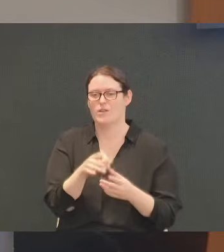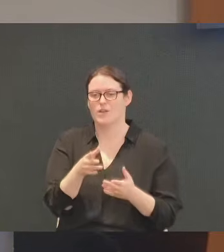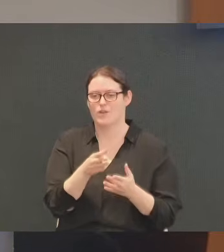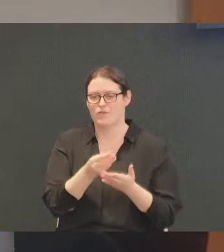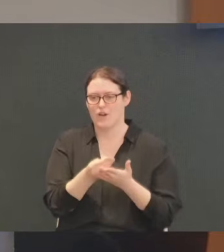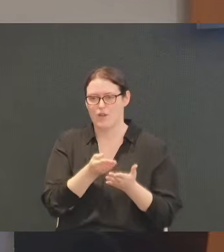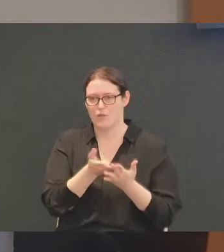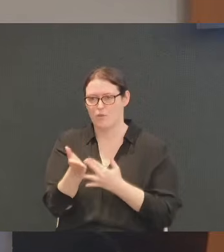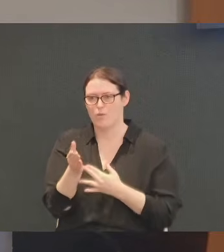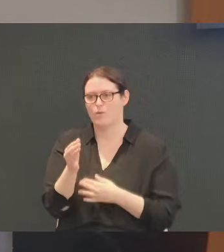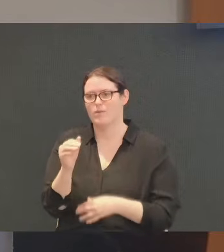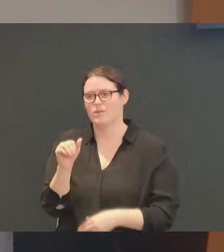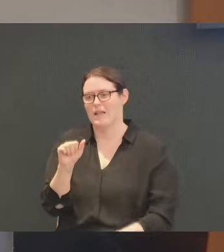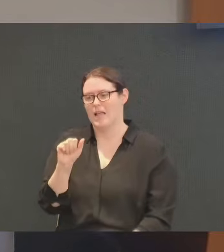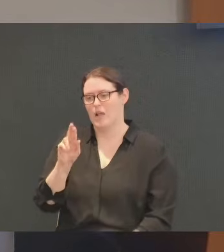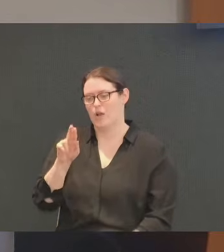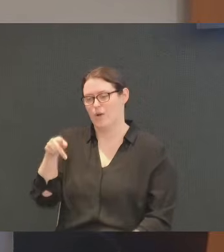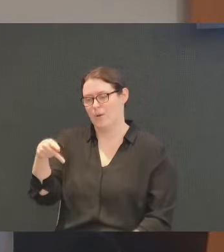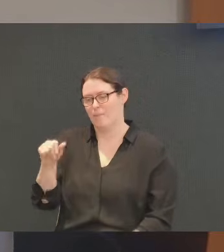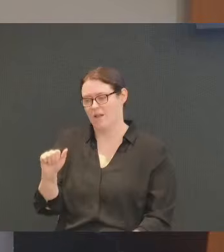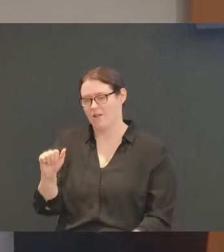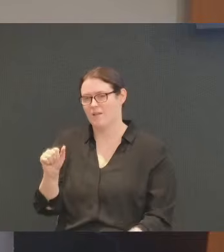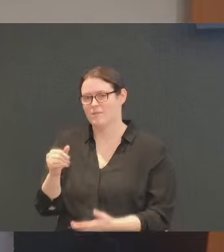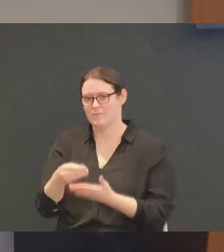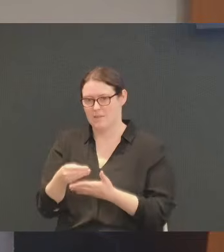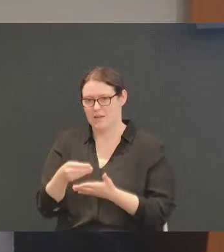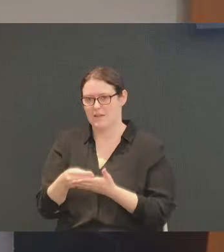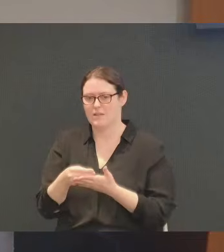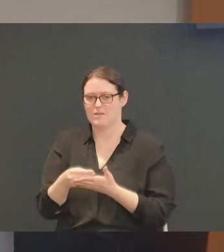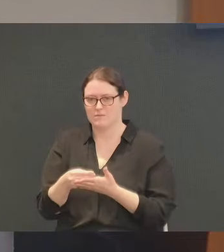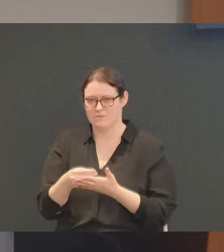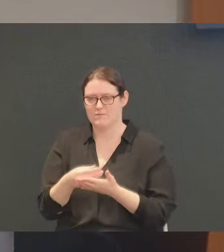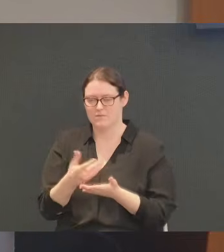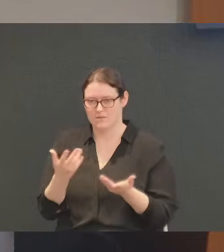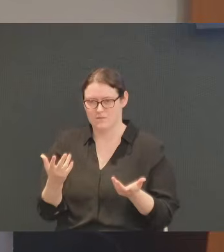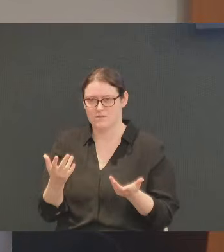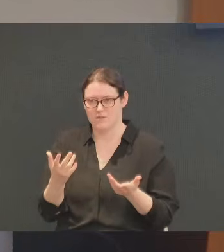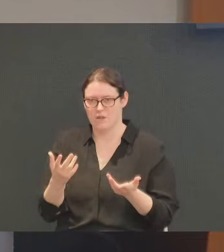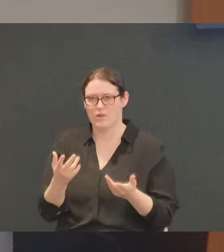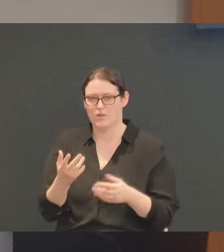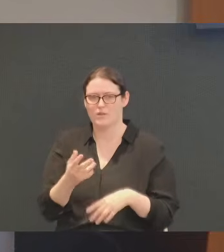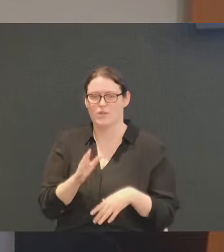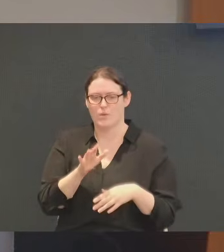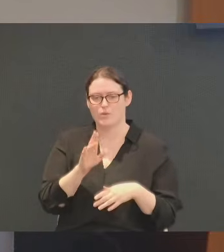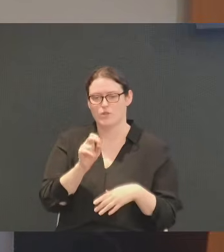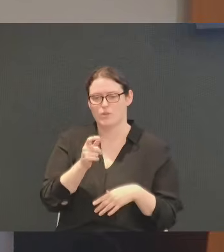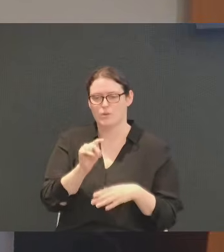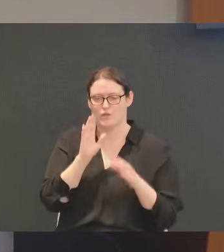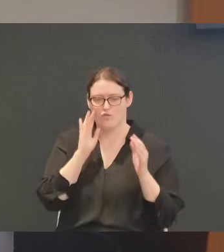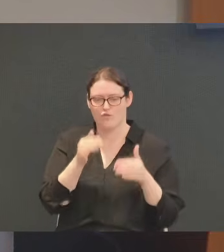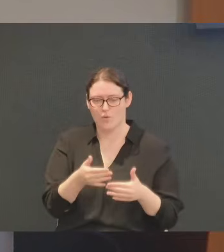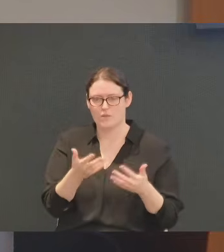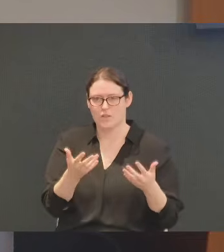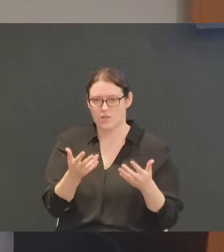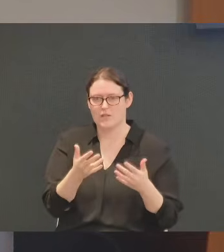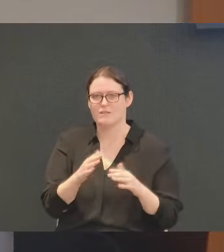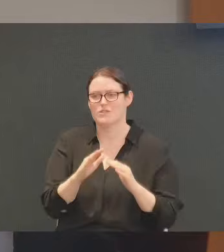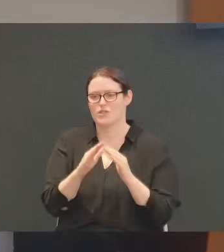the home American Rescue Plan act funding f and those units are focusing on sheltering people